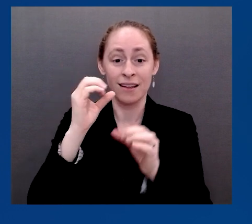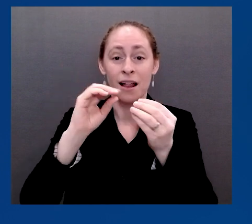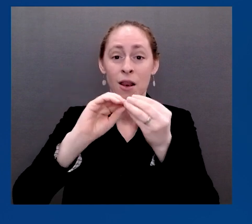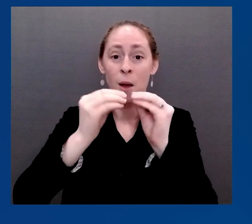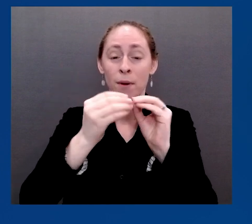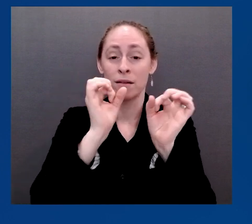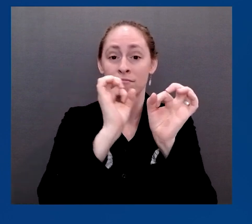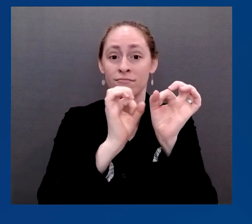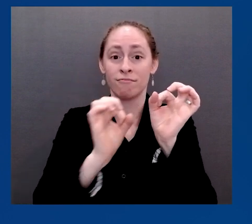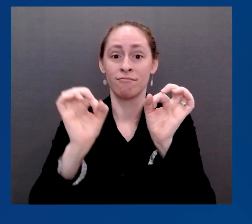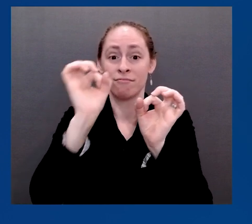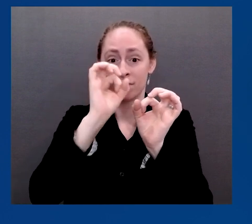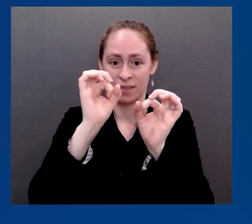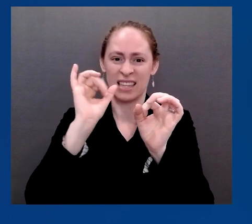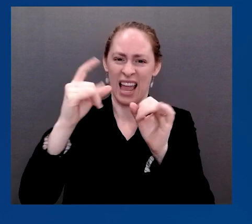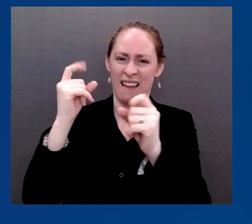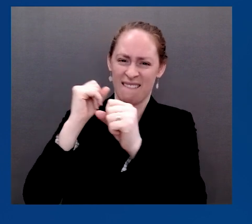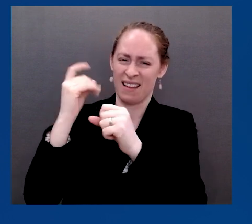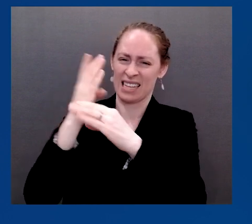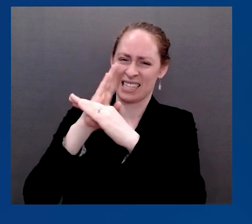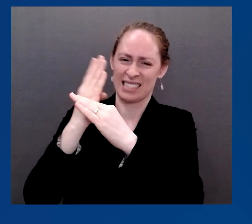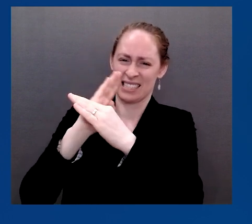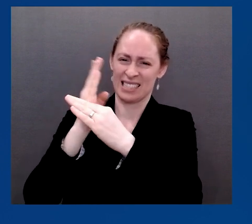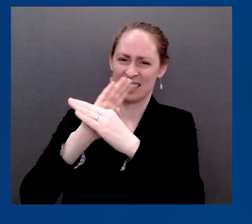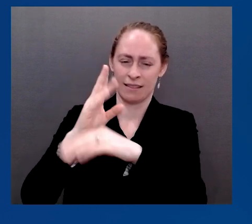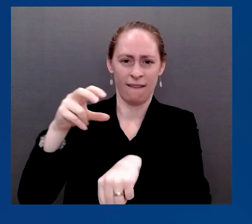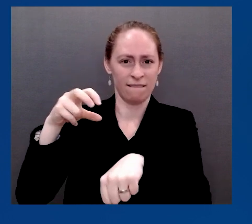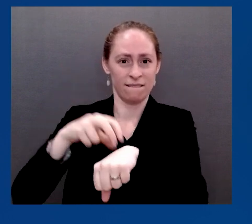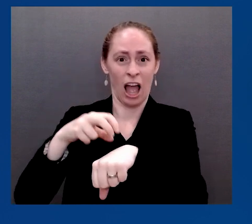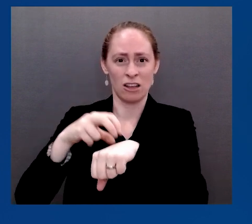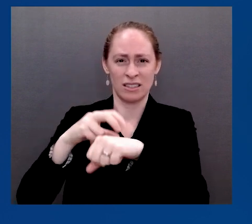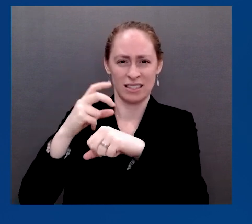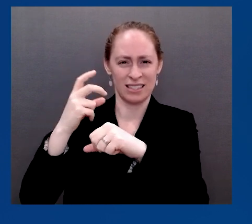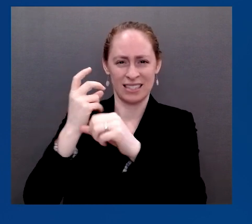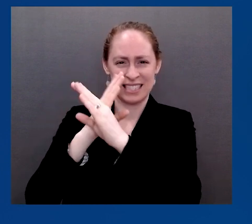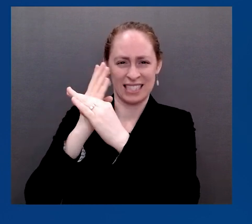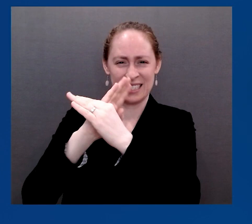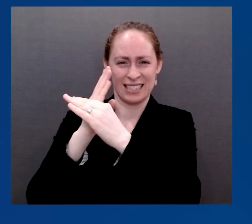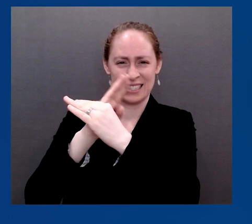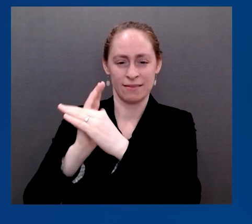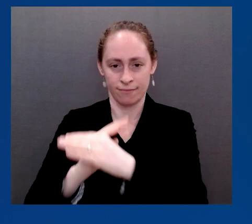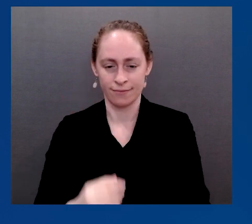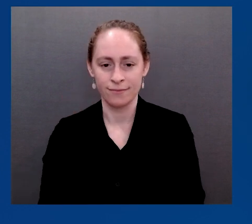seven months after people receive a second dose and before the booster,